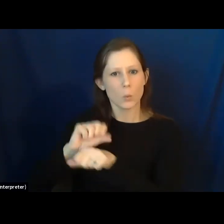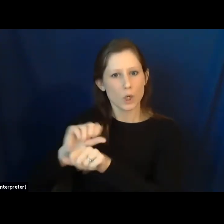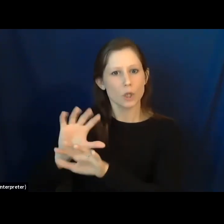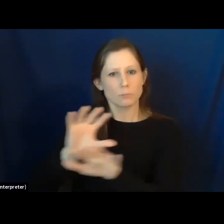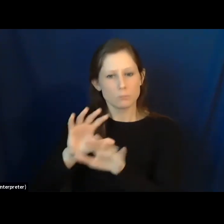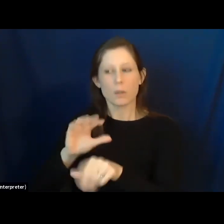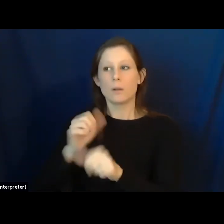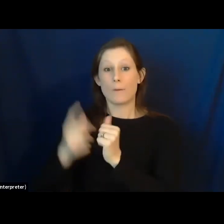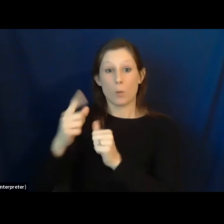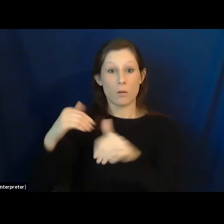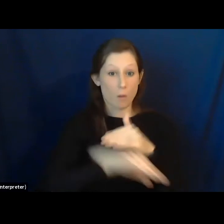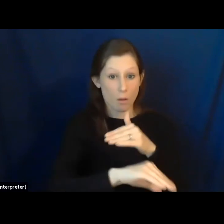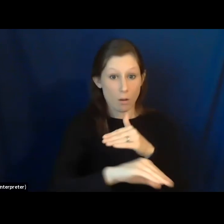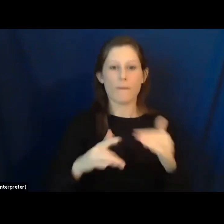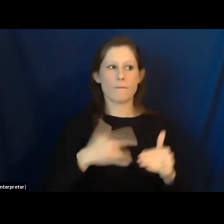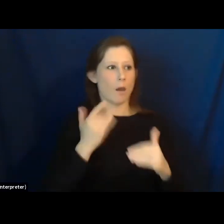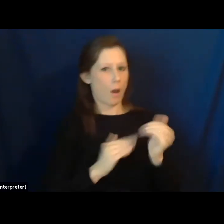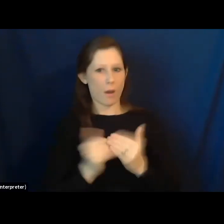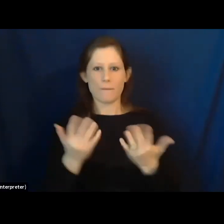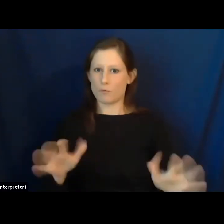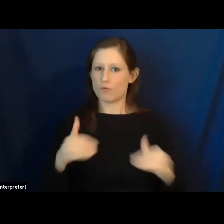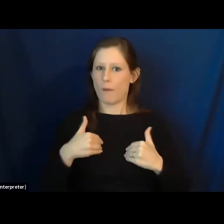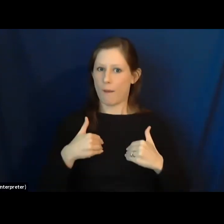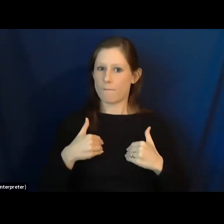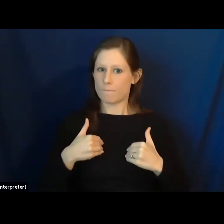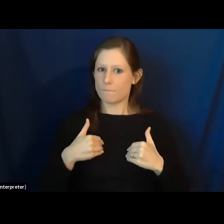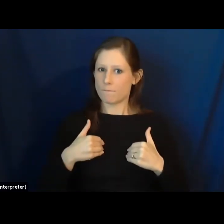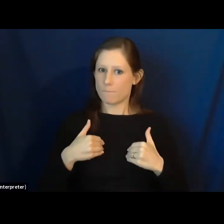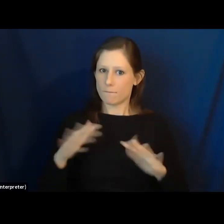have what they need, you know. And again, I just want to thank you all for